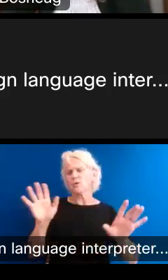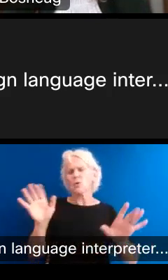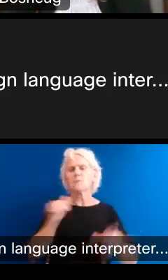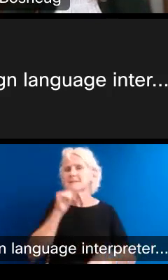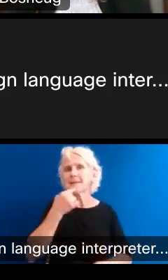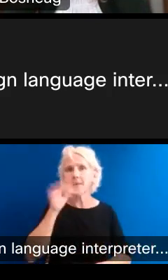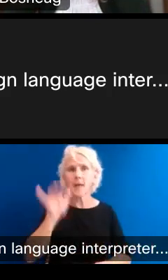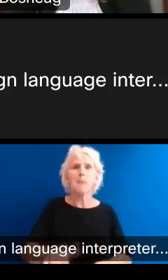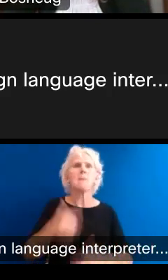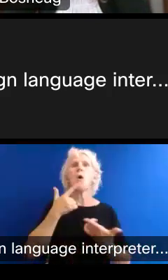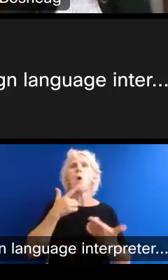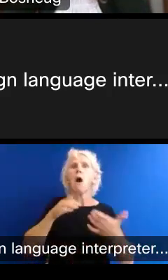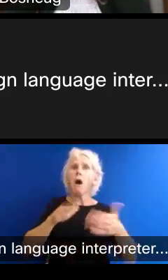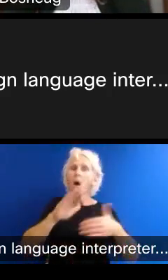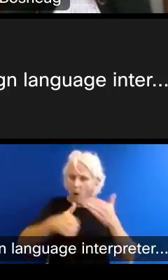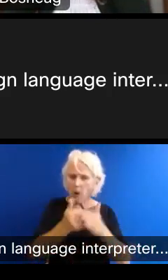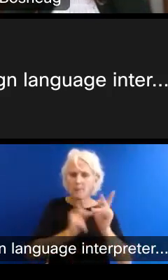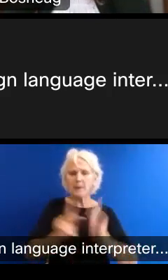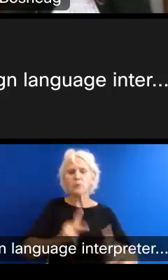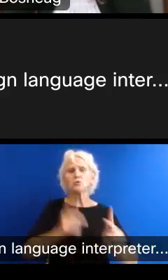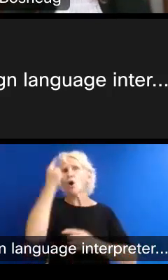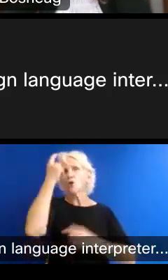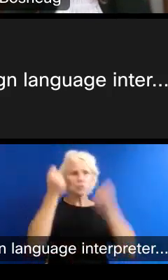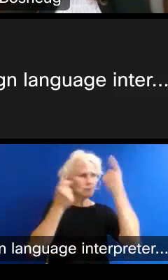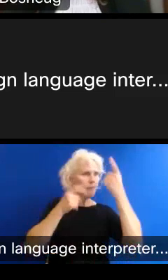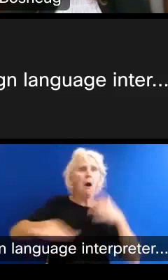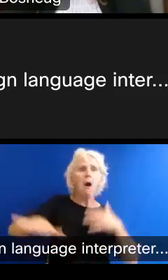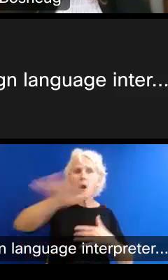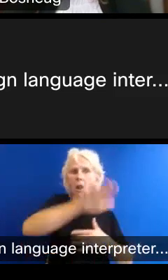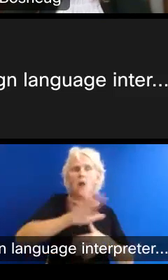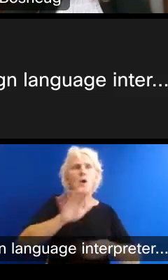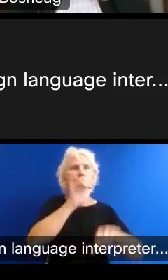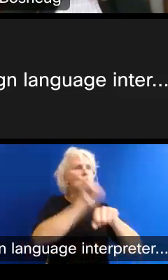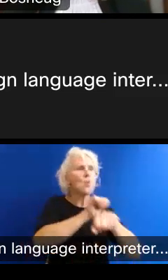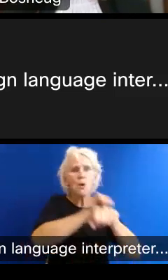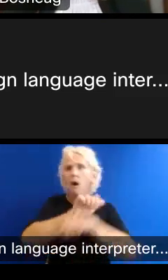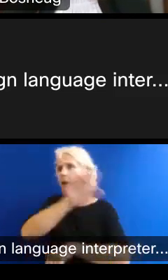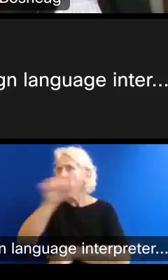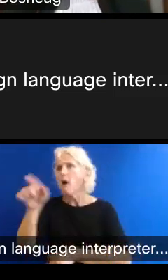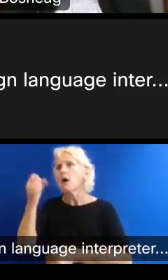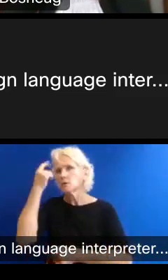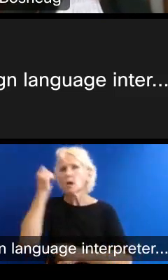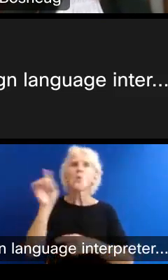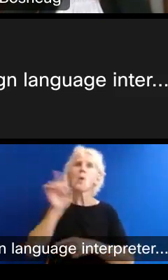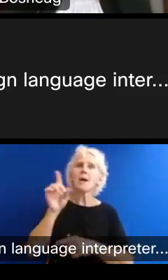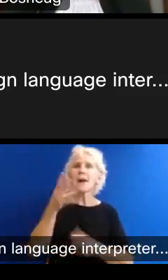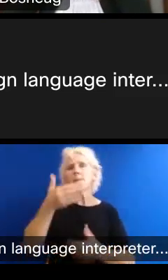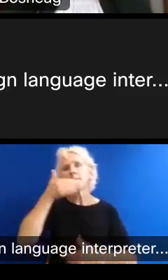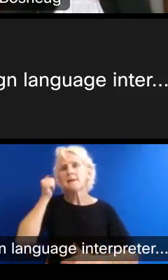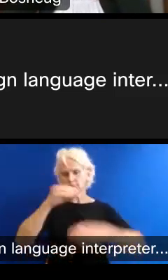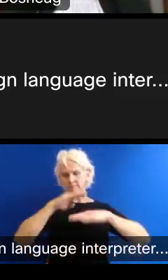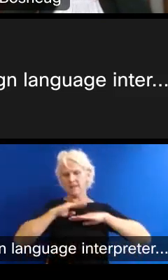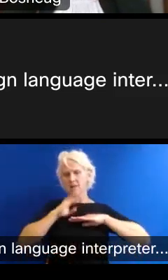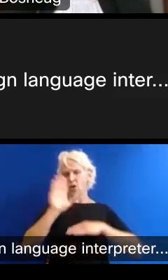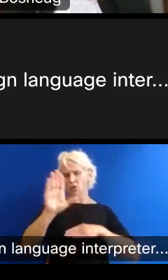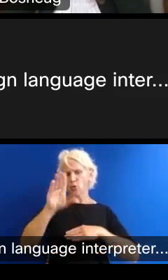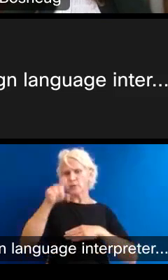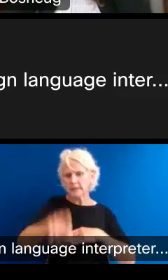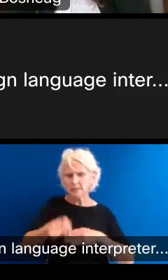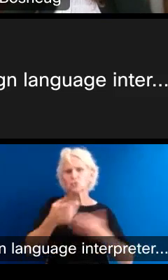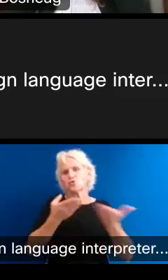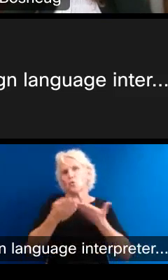other's service areas so workers can tap into the broad continuum of care to best serve the child.